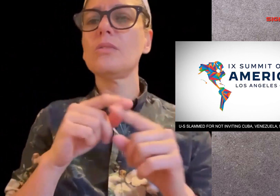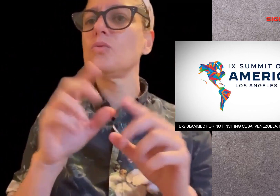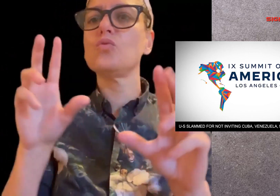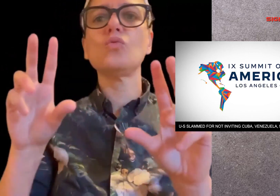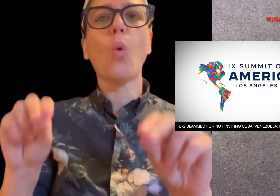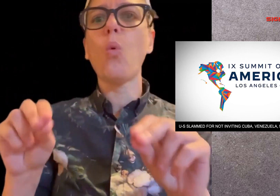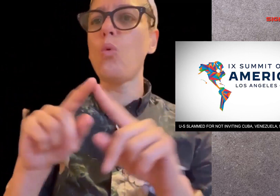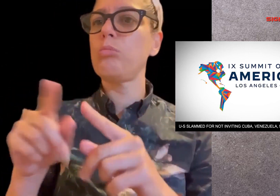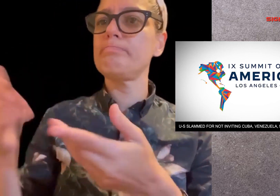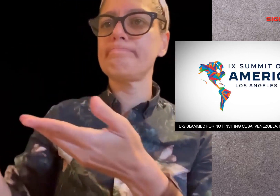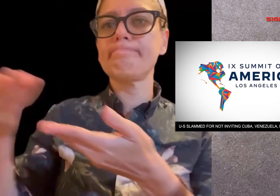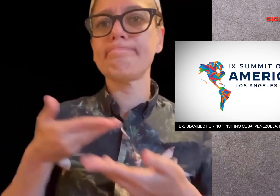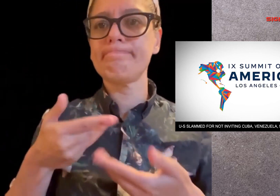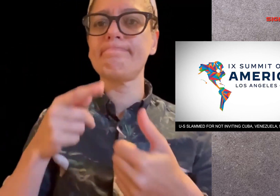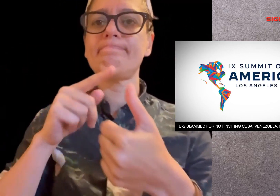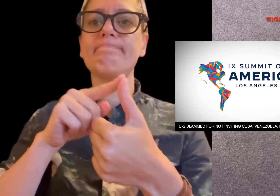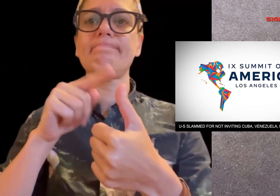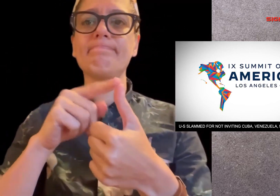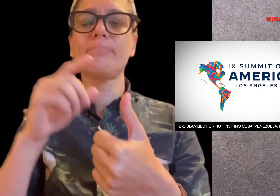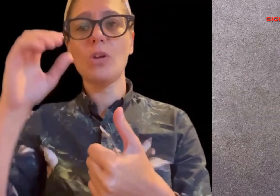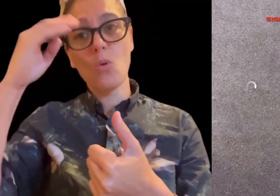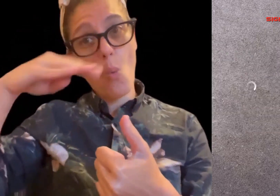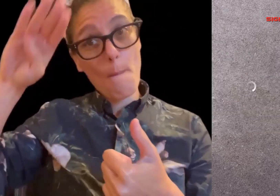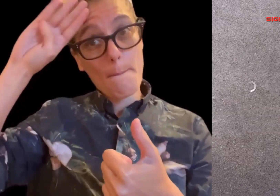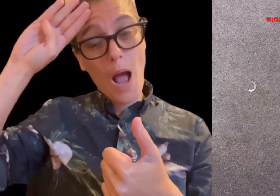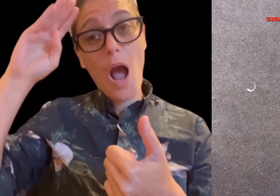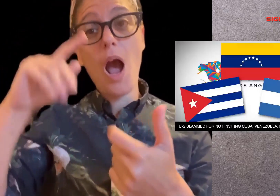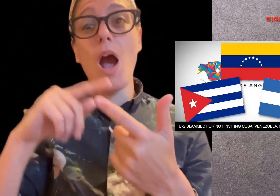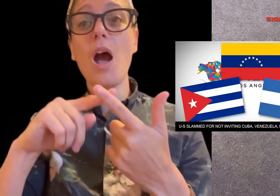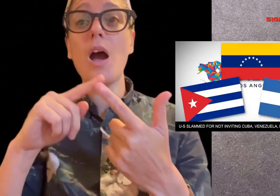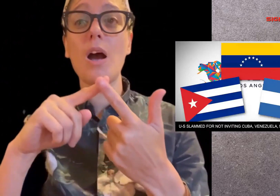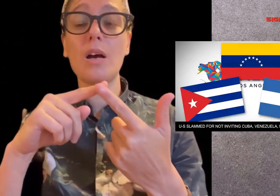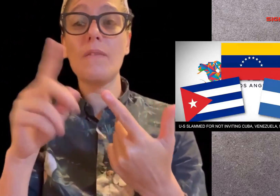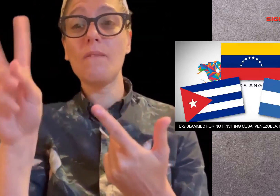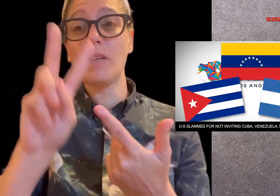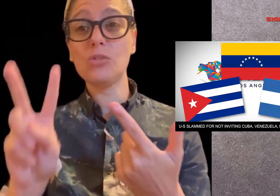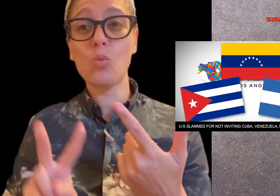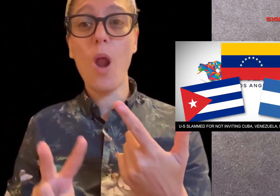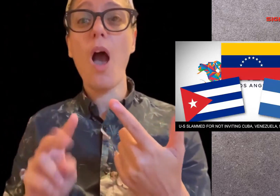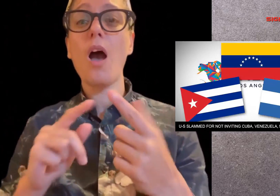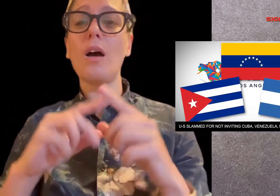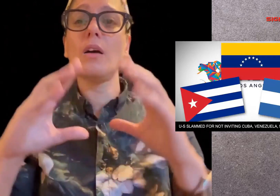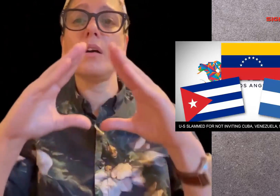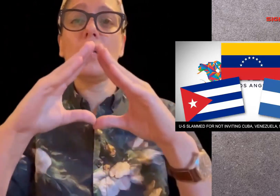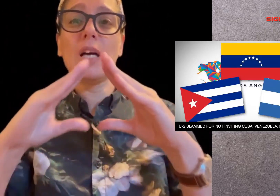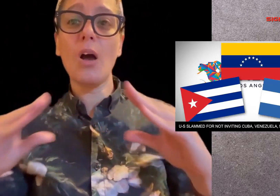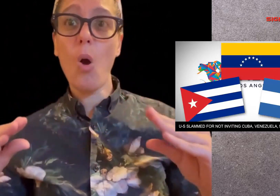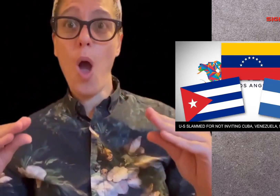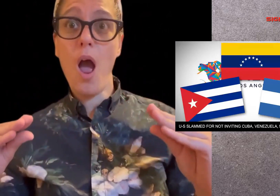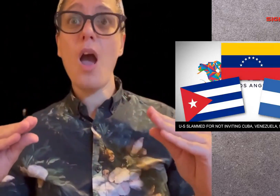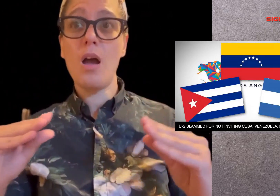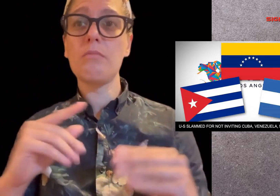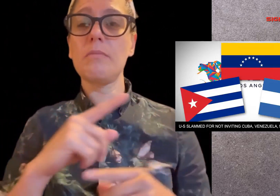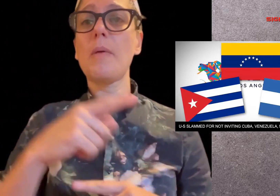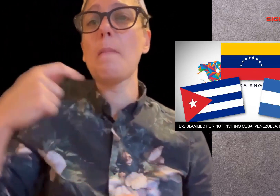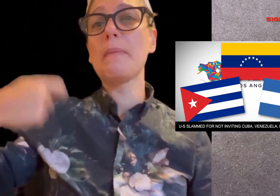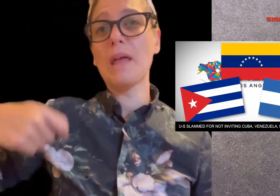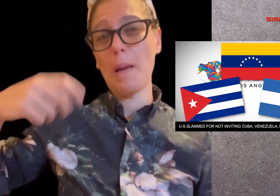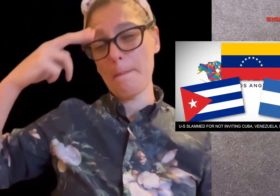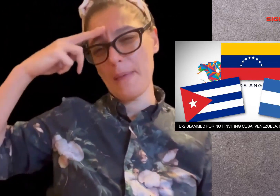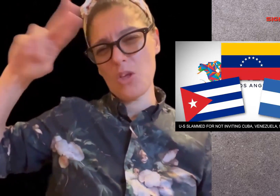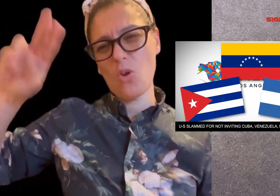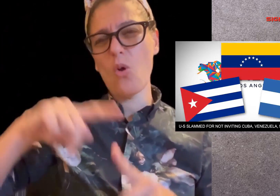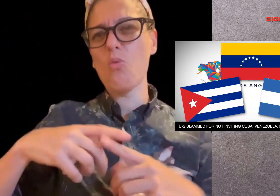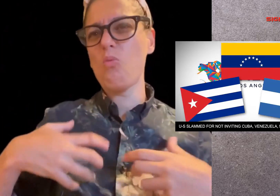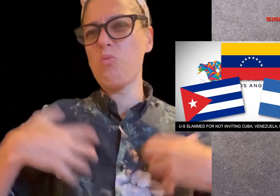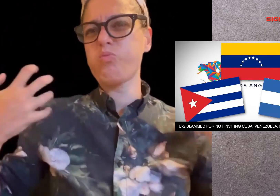been criticized for its decision not to invite leaders from Cuba Venezuela and Nicaragua